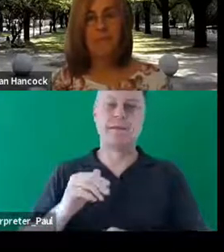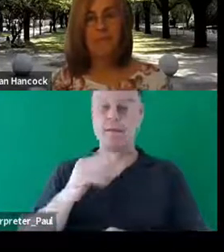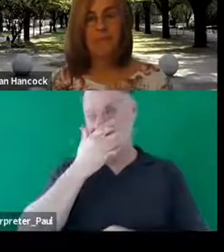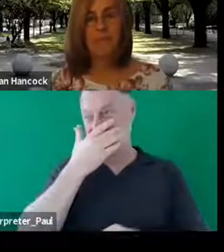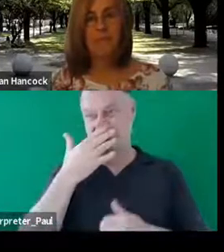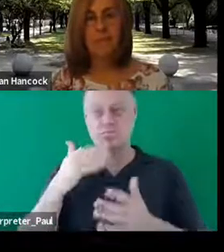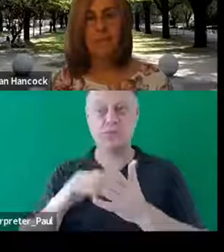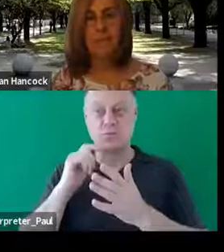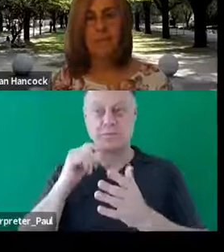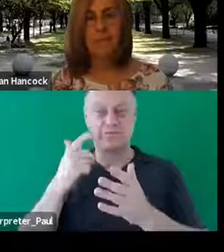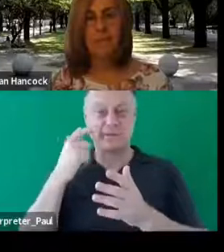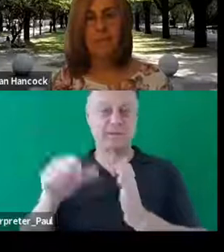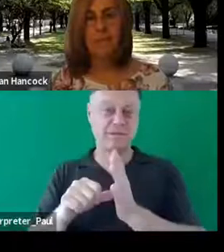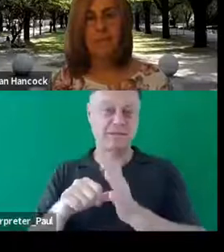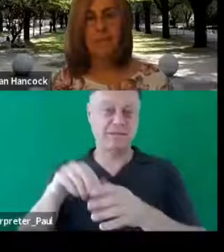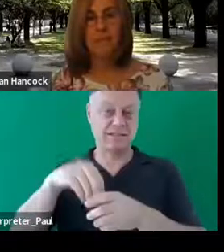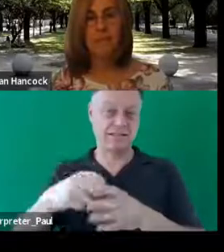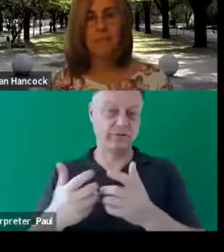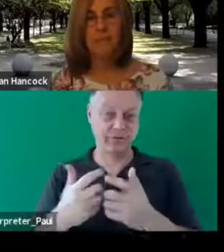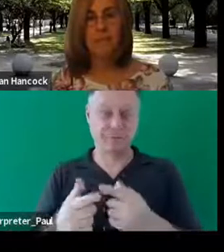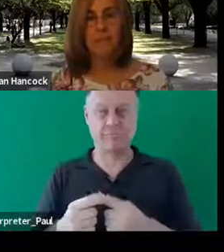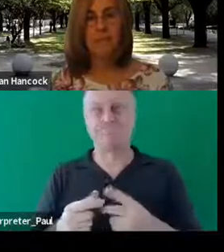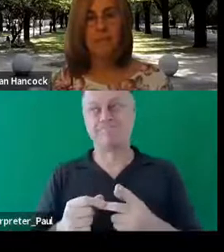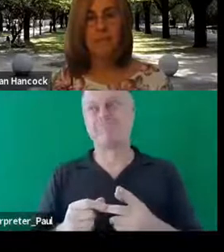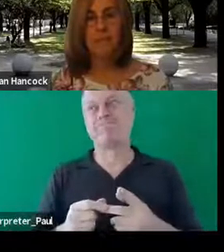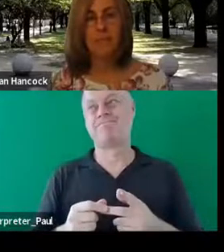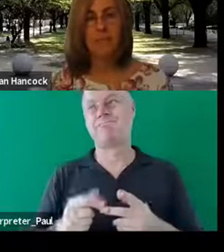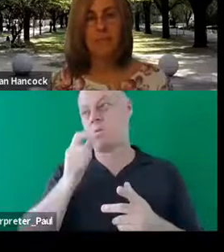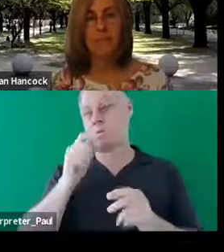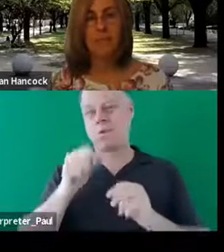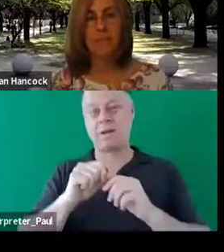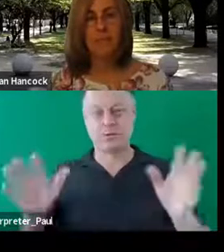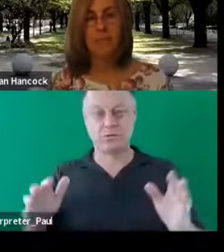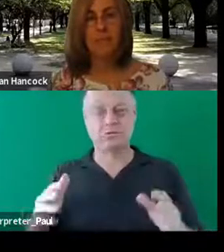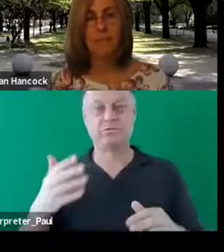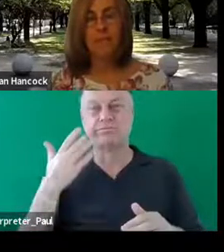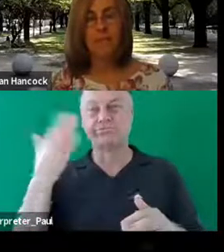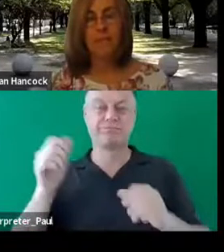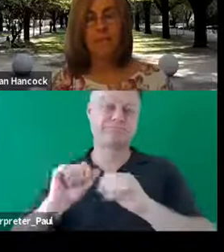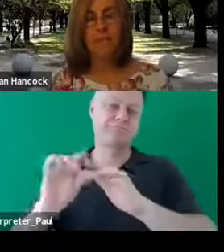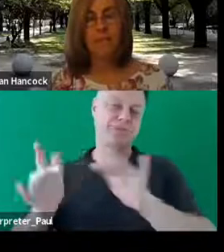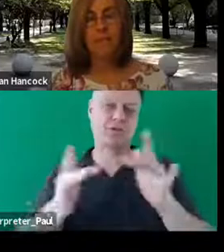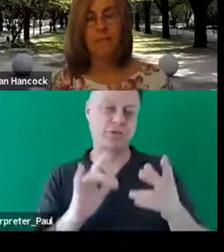It also helps with getting the word out. I would say also – you know,